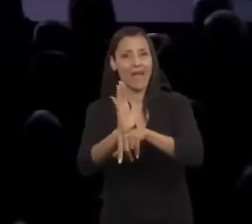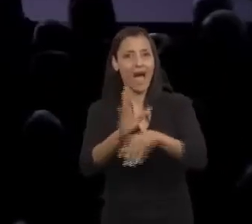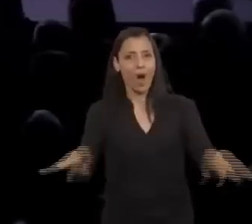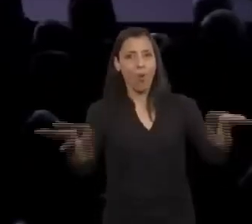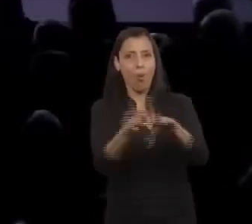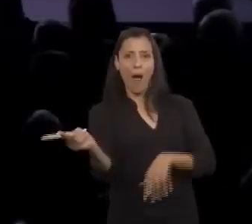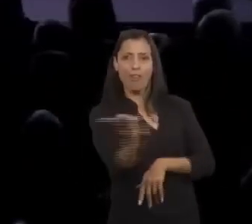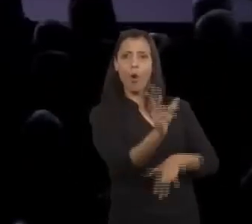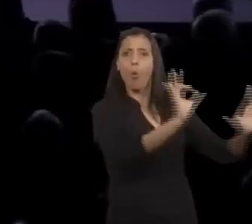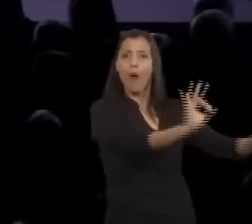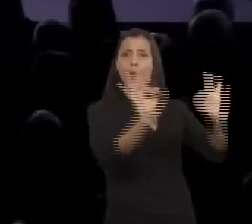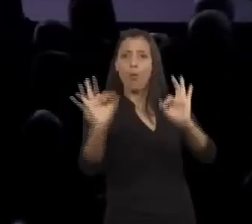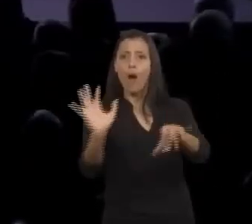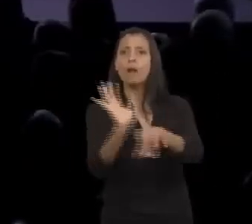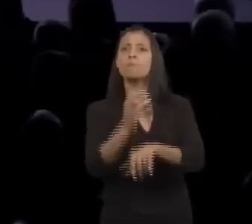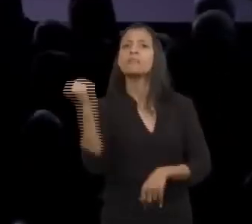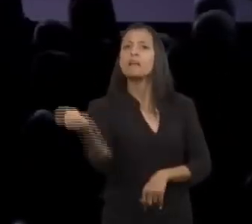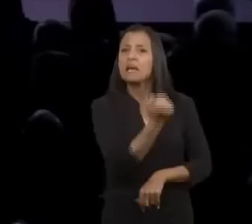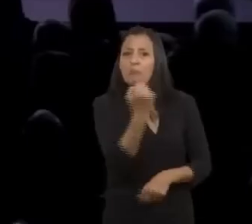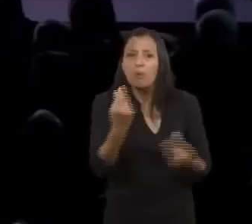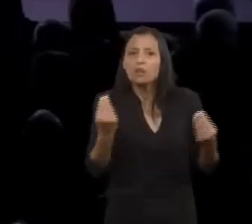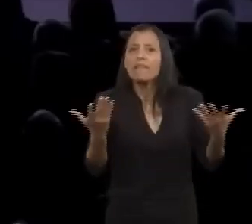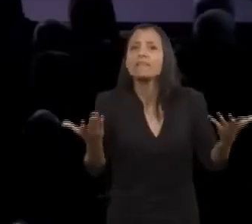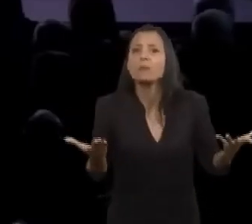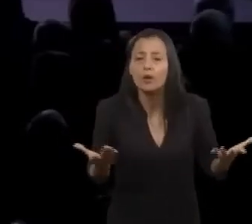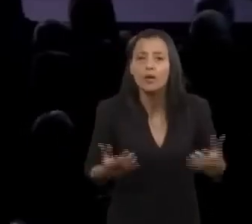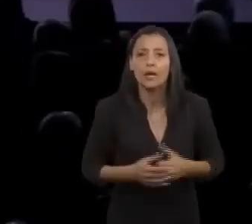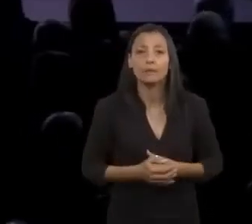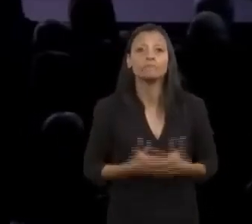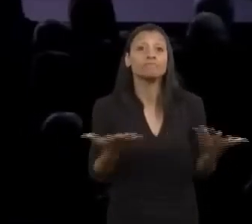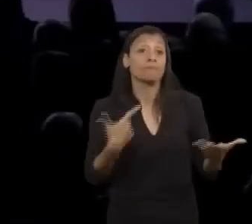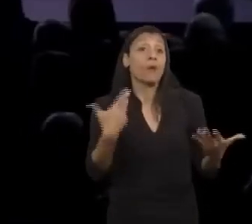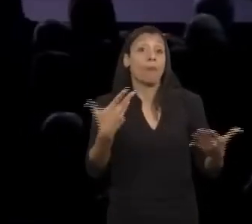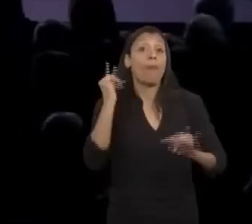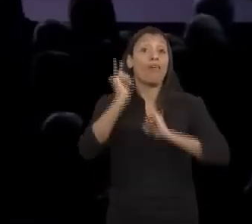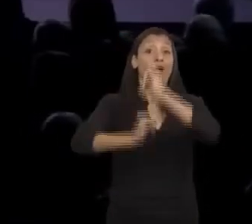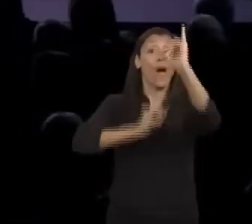And why is this important? Because I can clear up the price level,